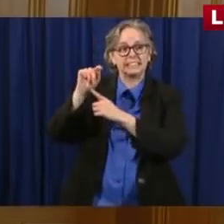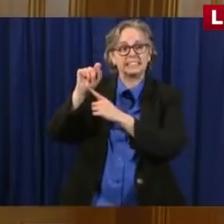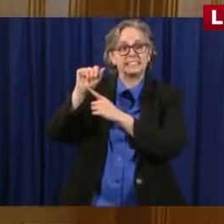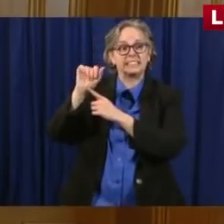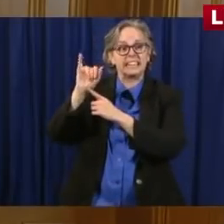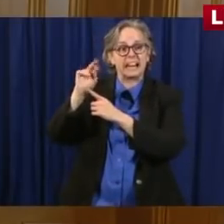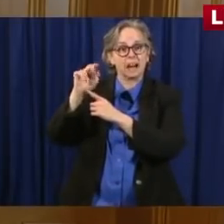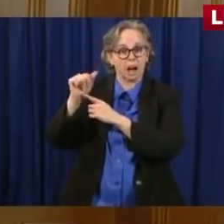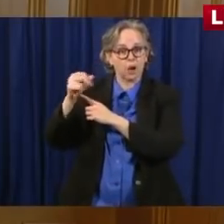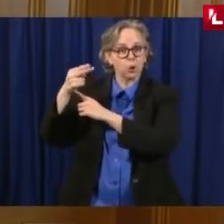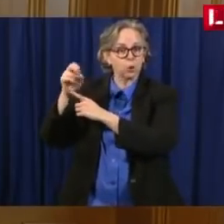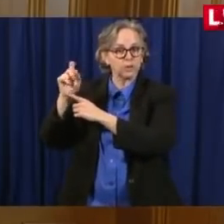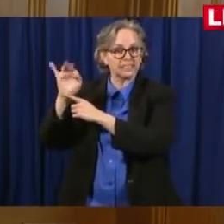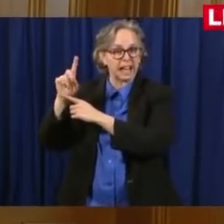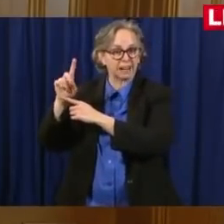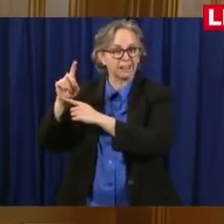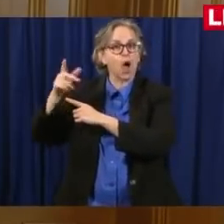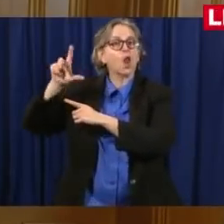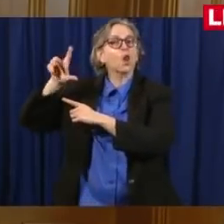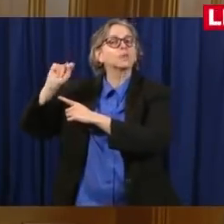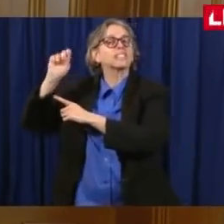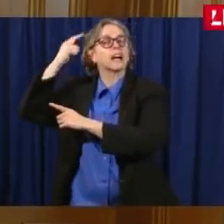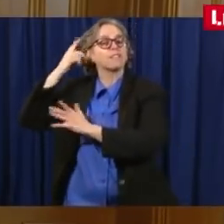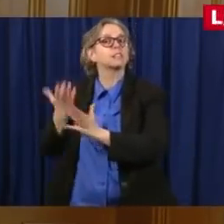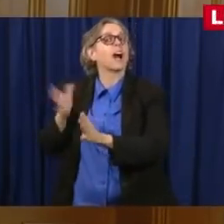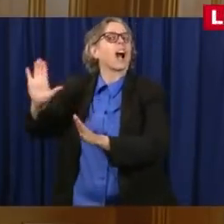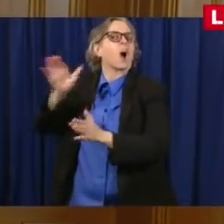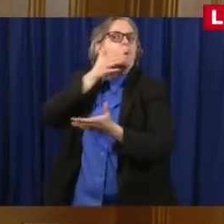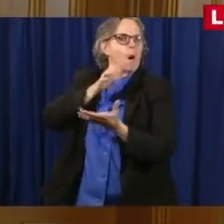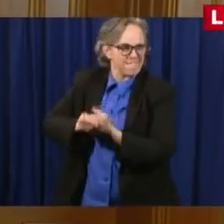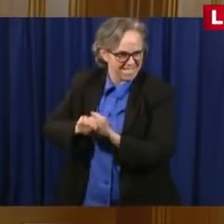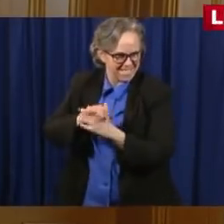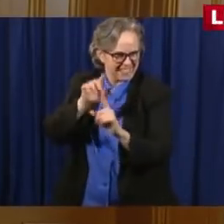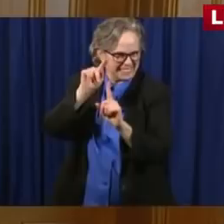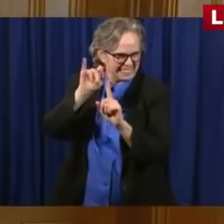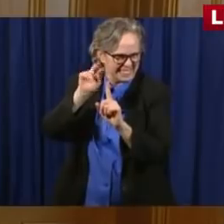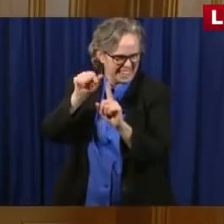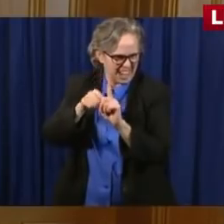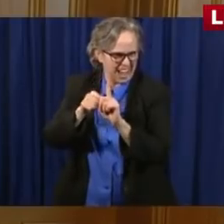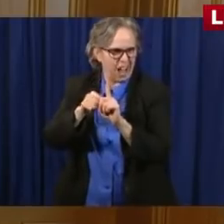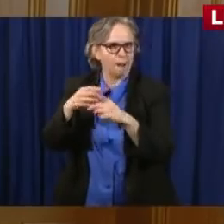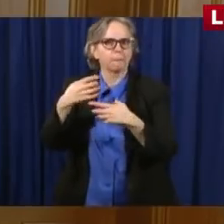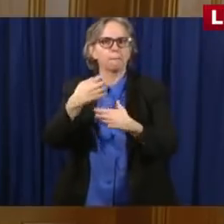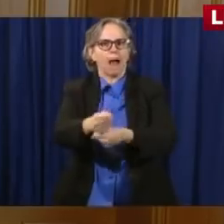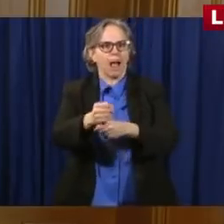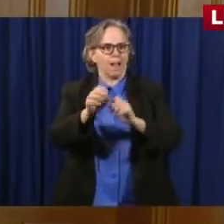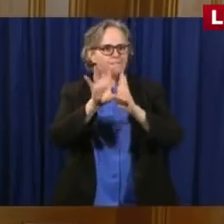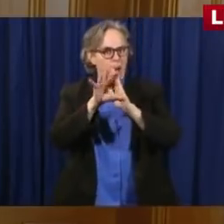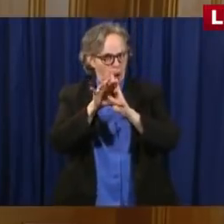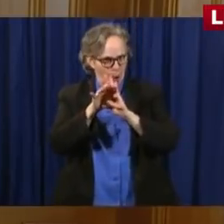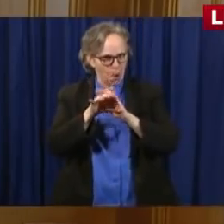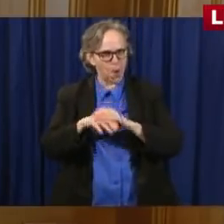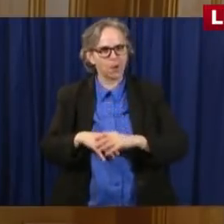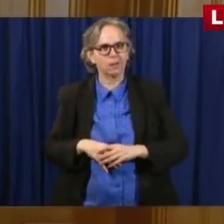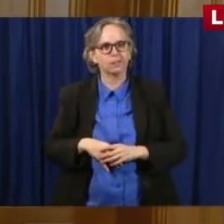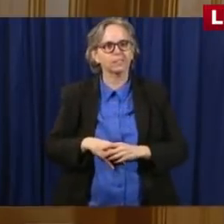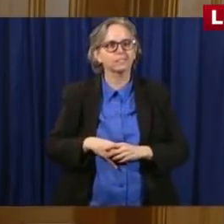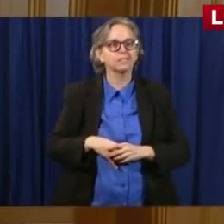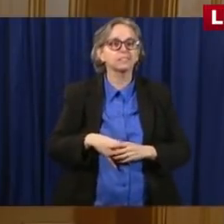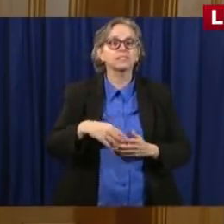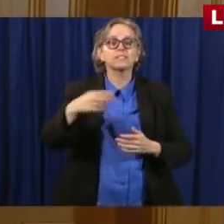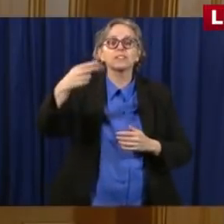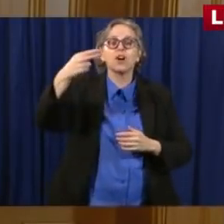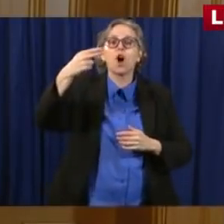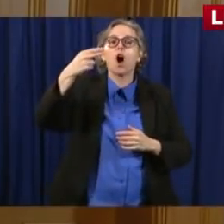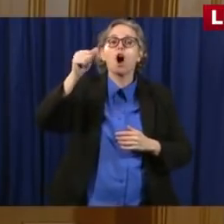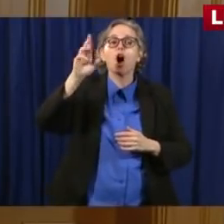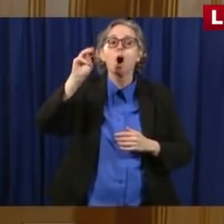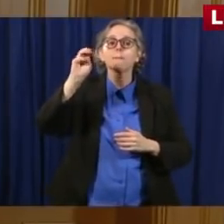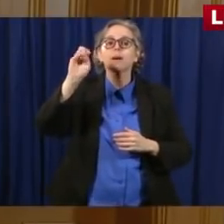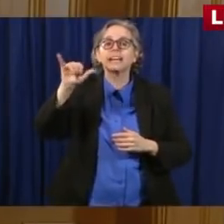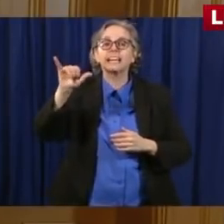TINA HOUSTON, WIFE OF OUR LIEUTENANT GOVERNOR FORWARDED A VIDEO OF MEMBERS IN THE HARMONY PROJECT.